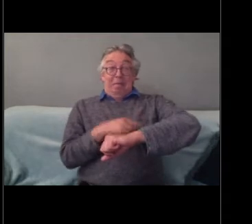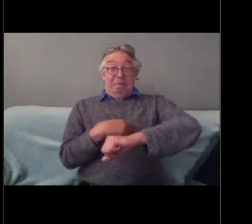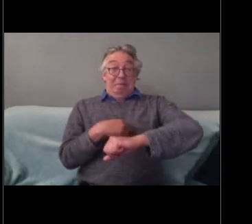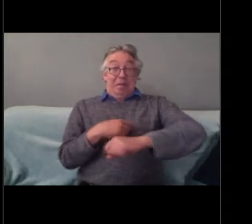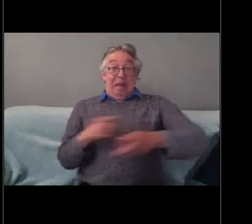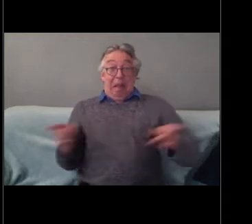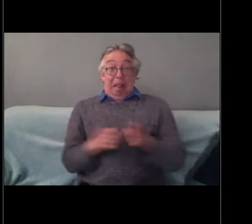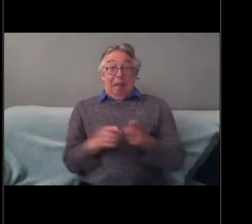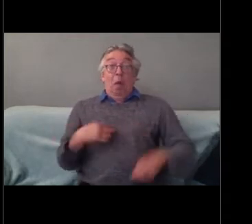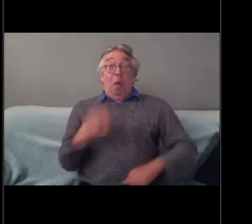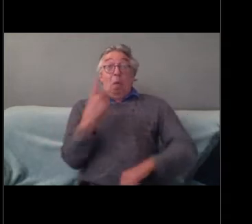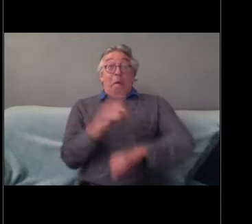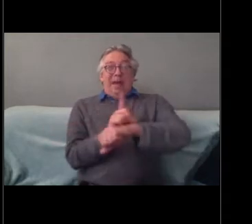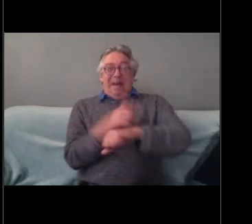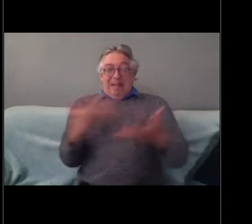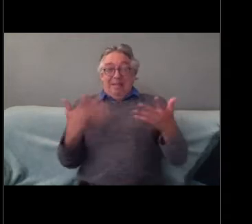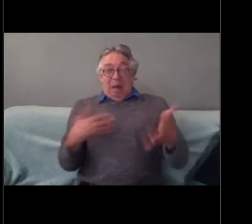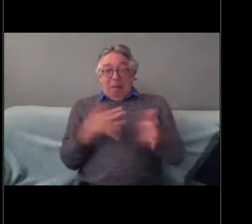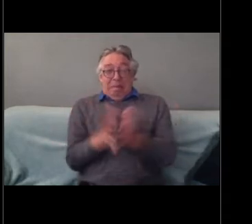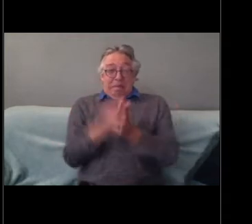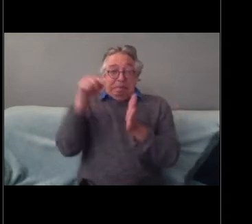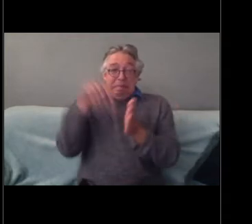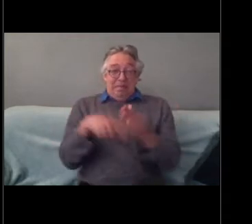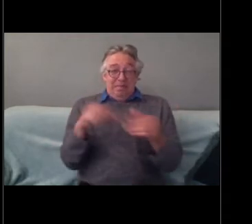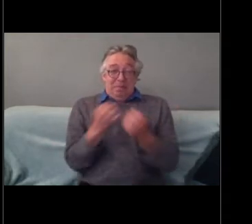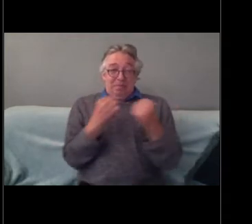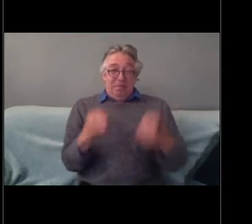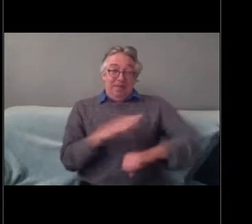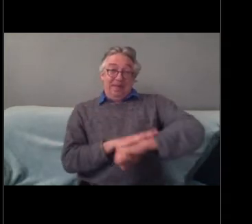But, what the central message here is the following: